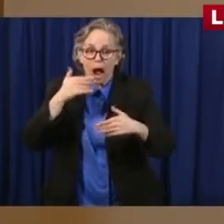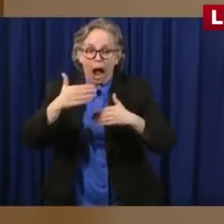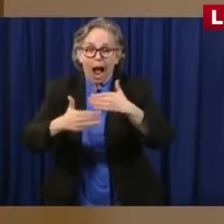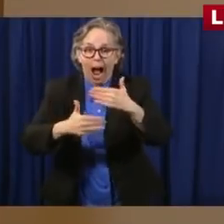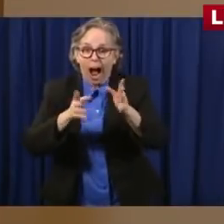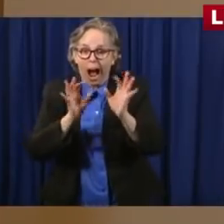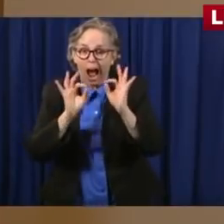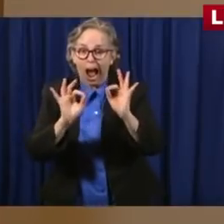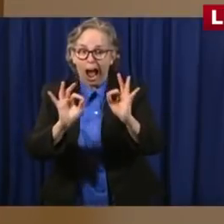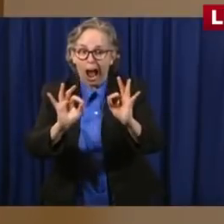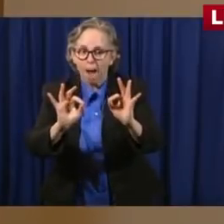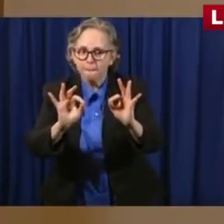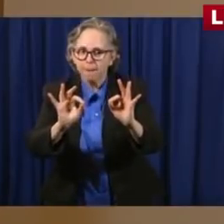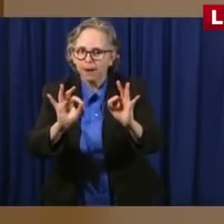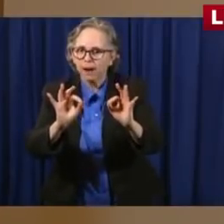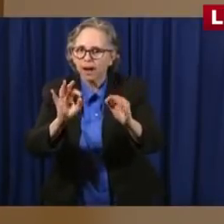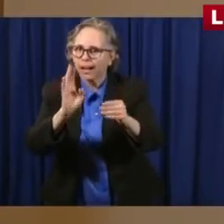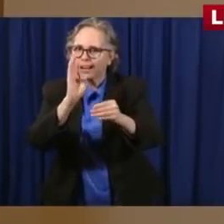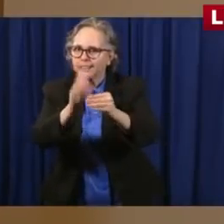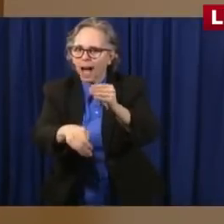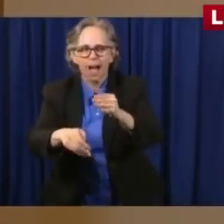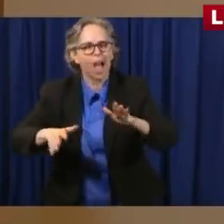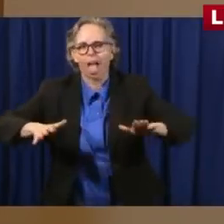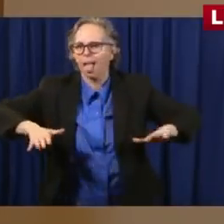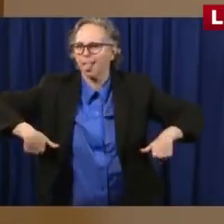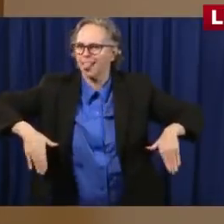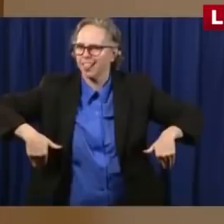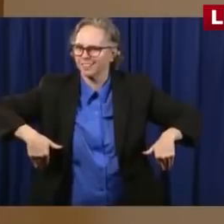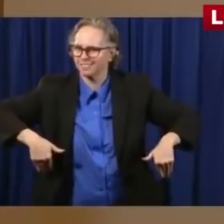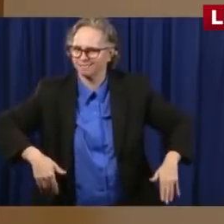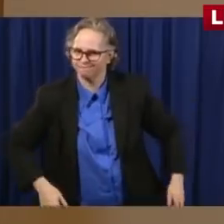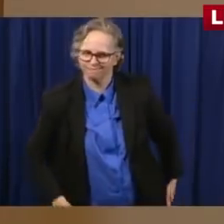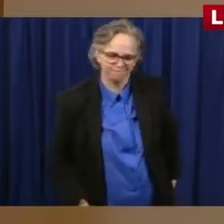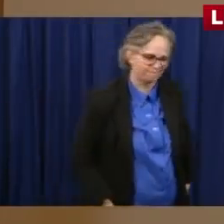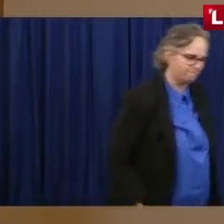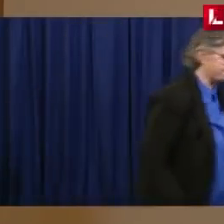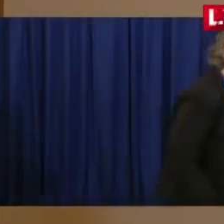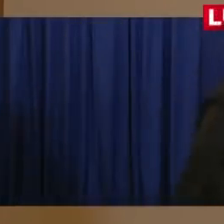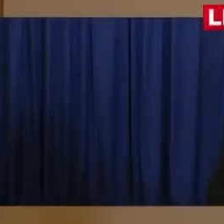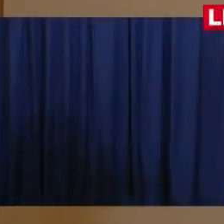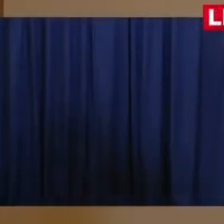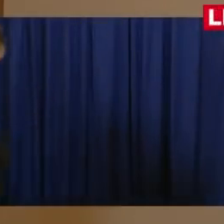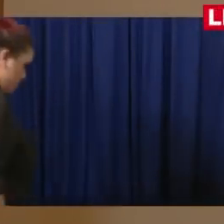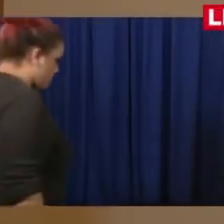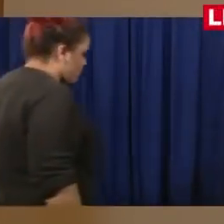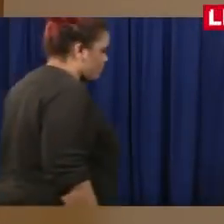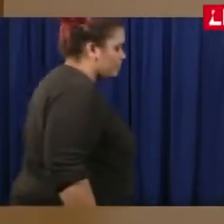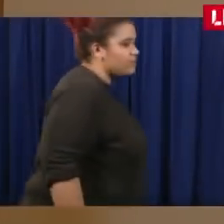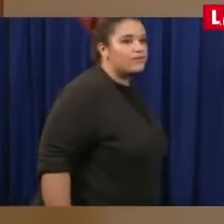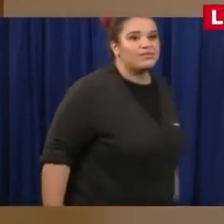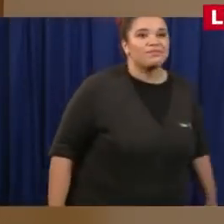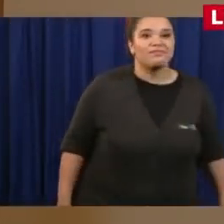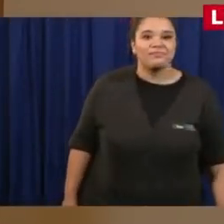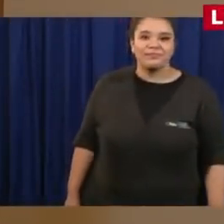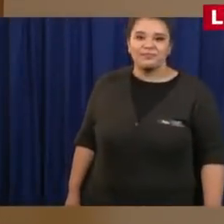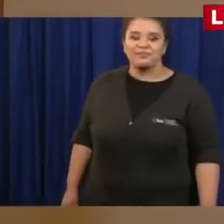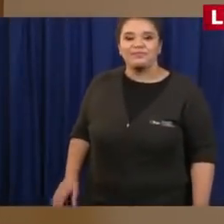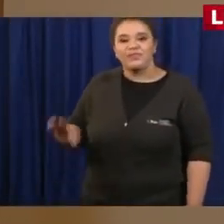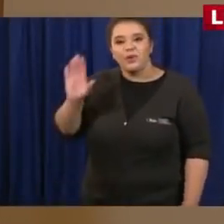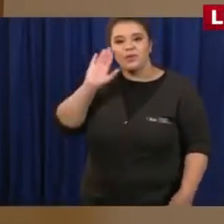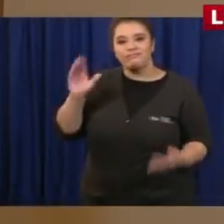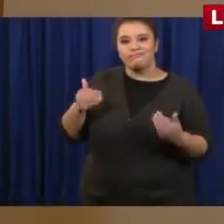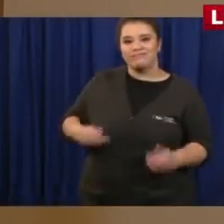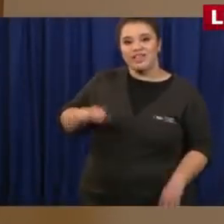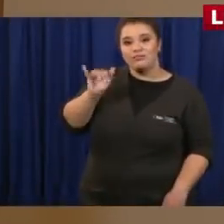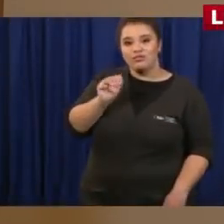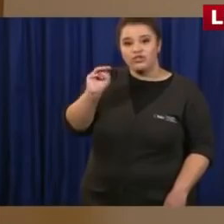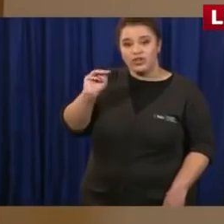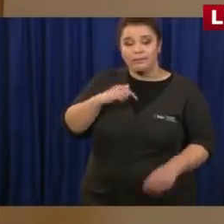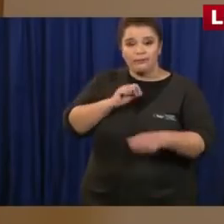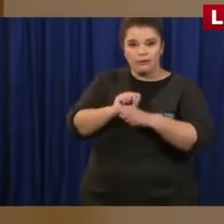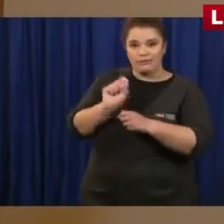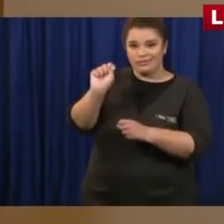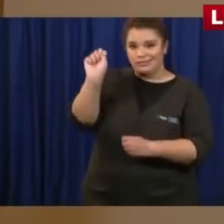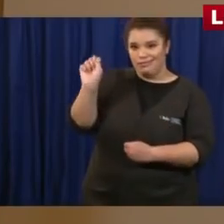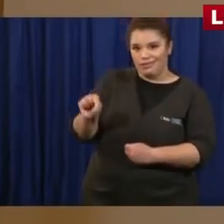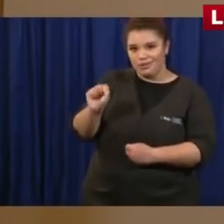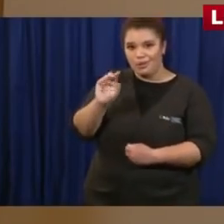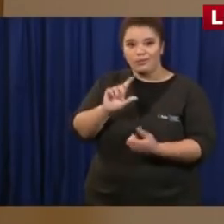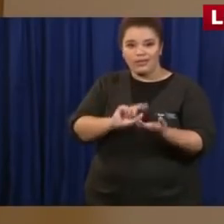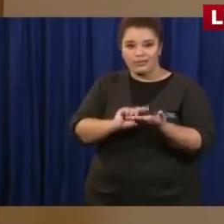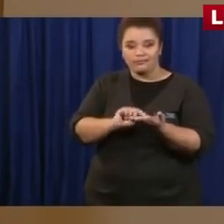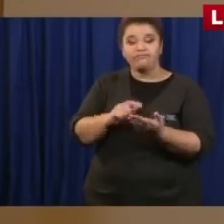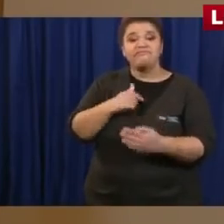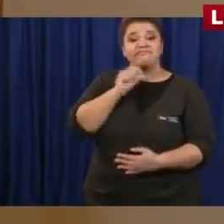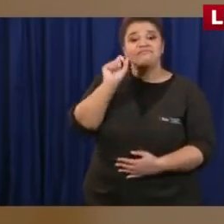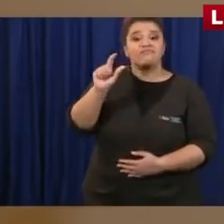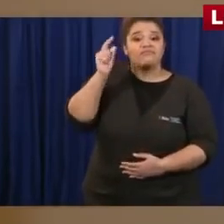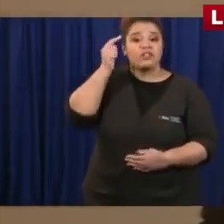ALL OF THIS IS WE ARE GOING IN THE RIGHT DIRECTION, BUT WE ARE NOT OUT OF THE WOODS.